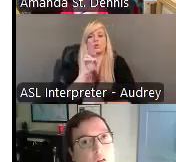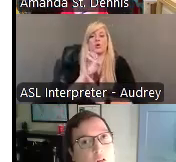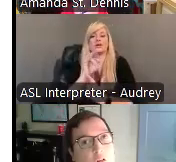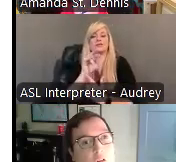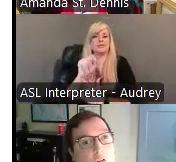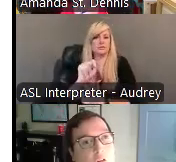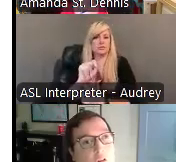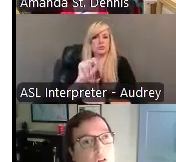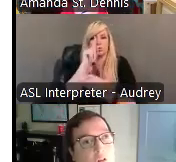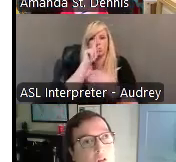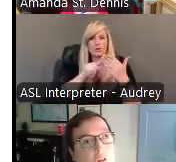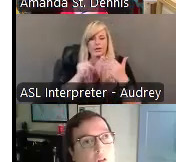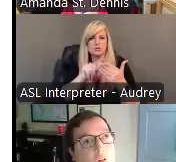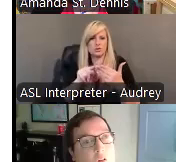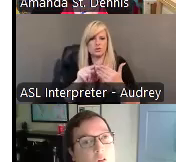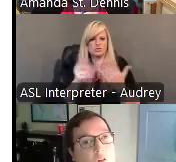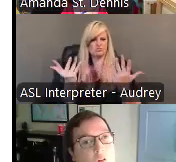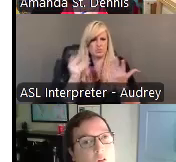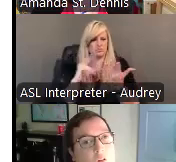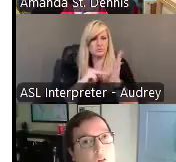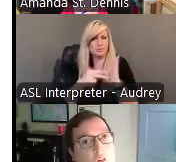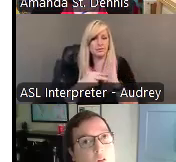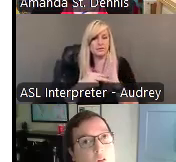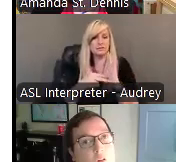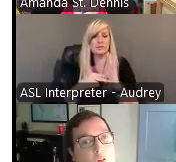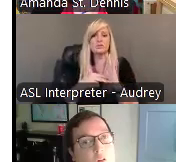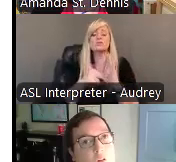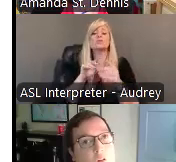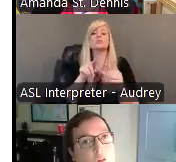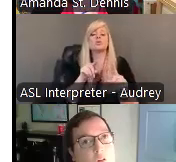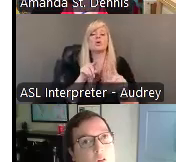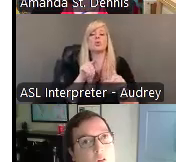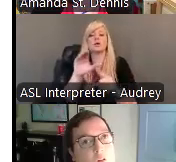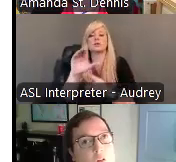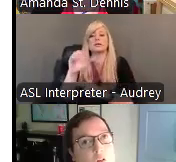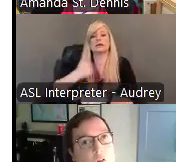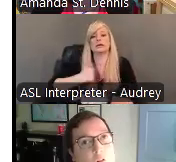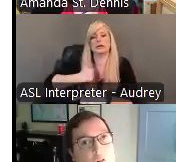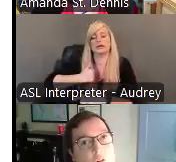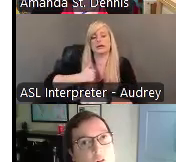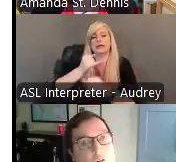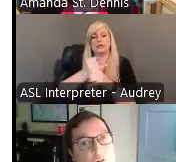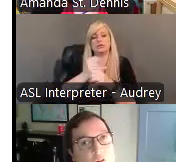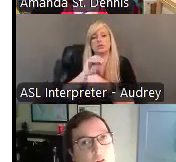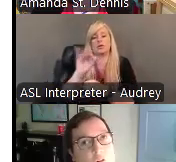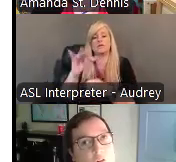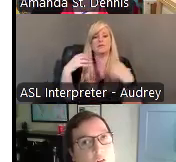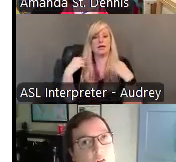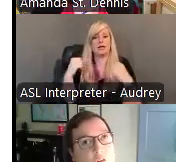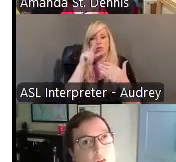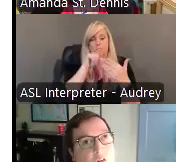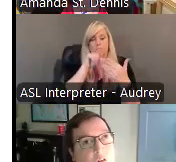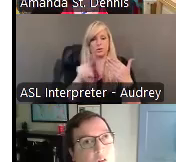of describing what it is according to the Canadian Institutes of Health Research - they define it as